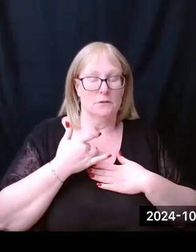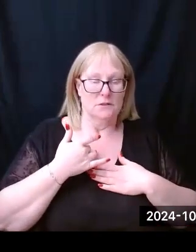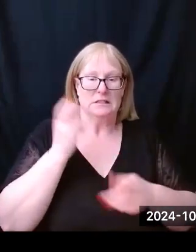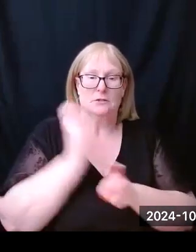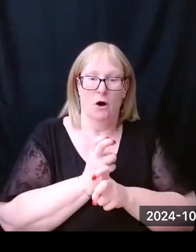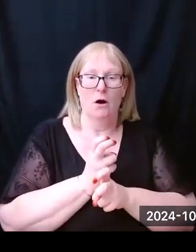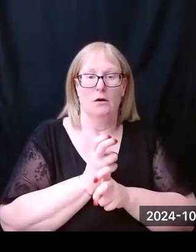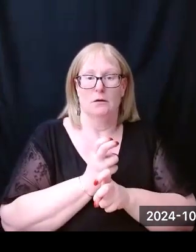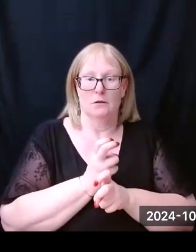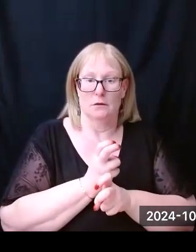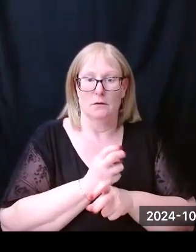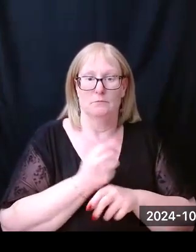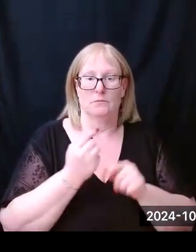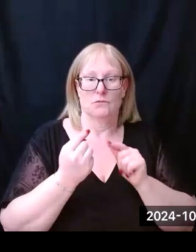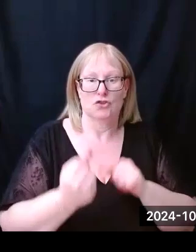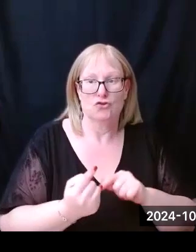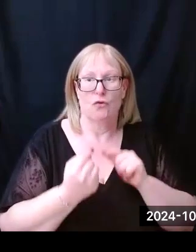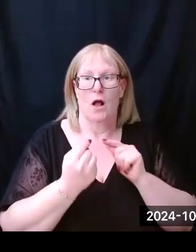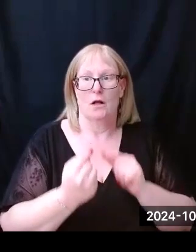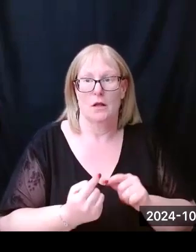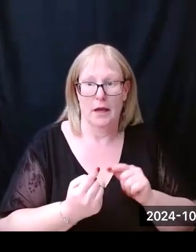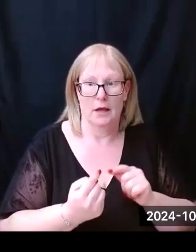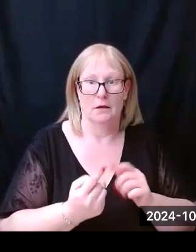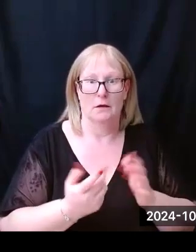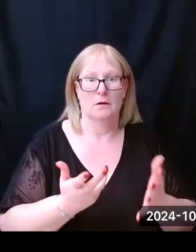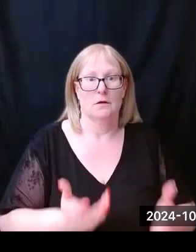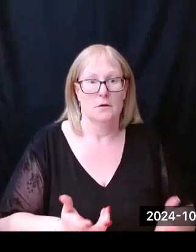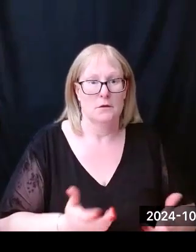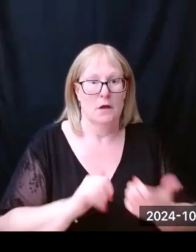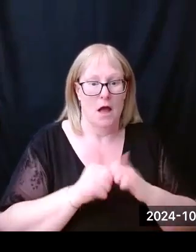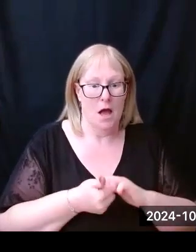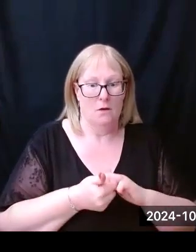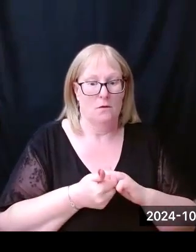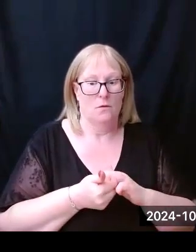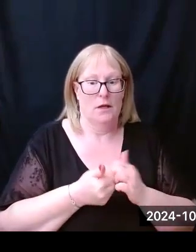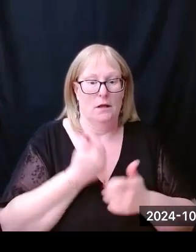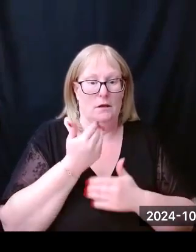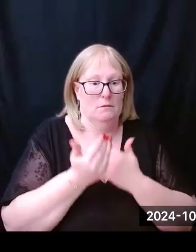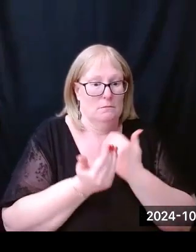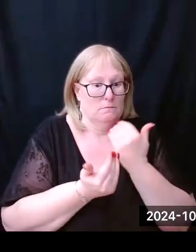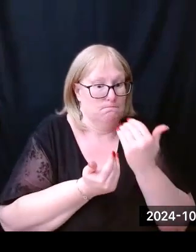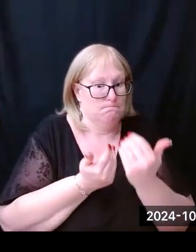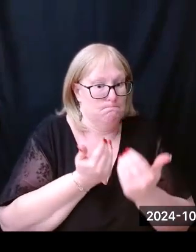Can we get back to thinking through like how we get through all of this, you know, like how can I better